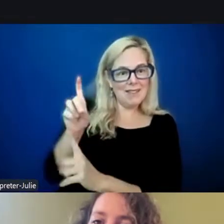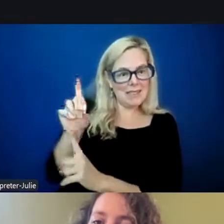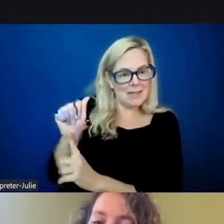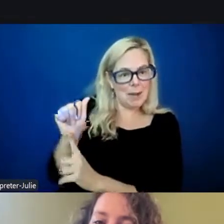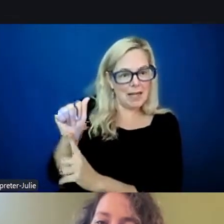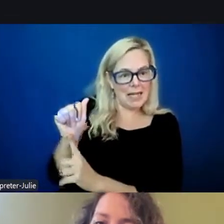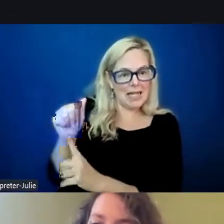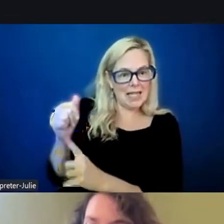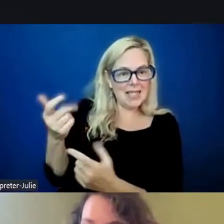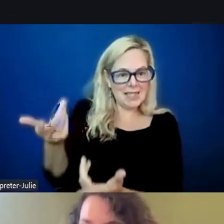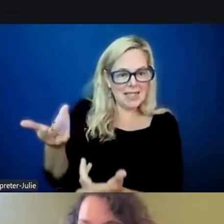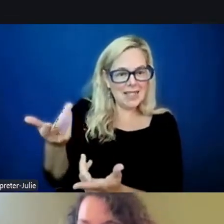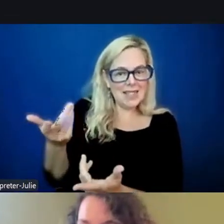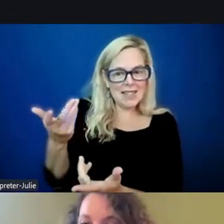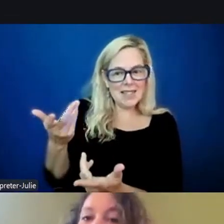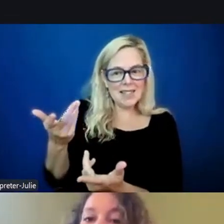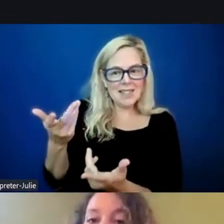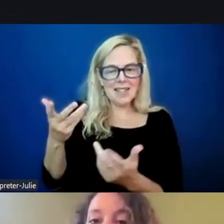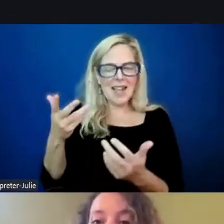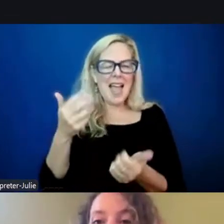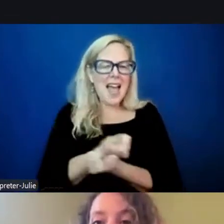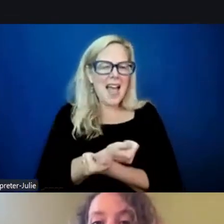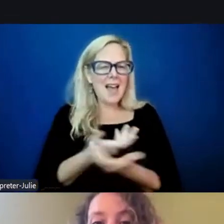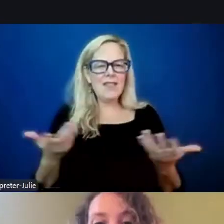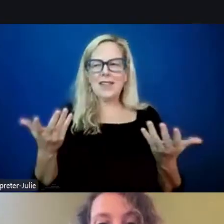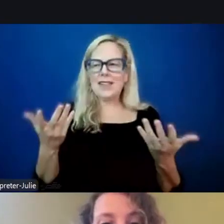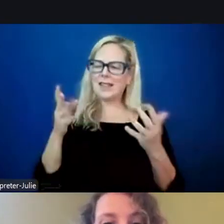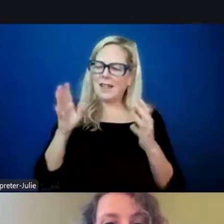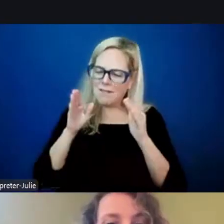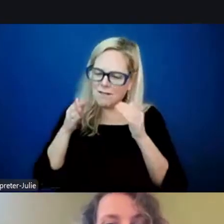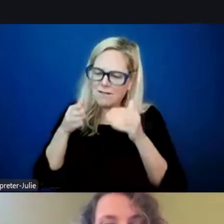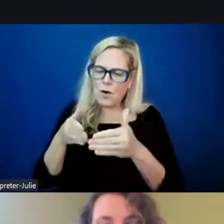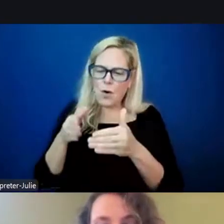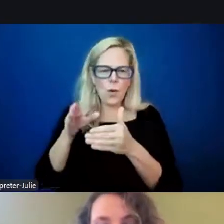everything is very cure based and in diabetes. And